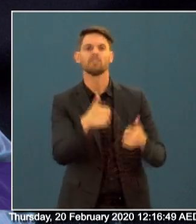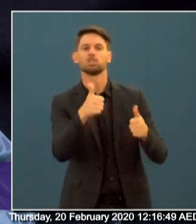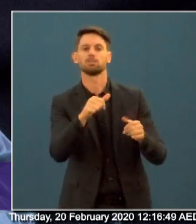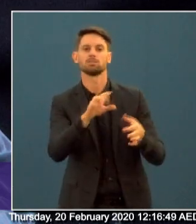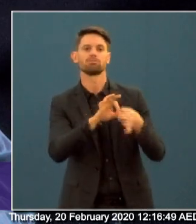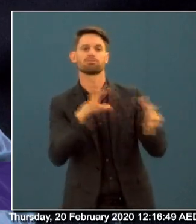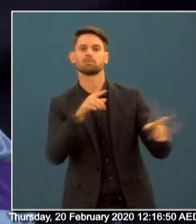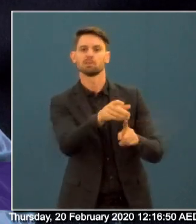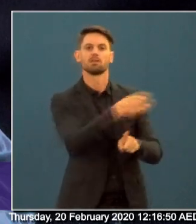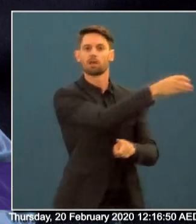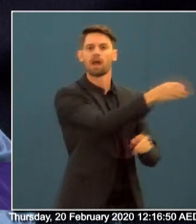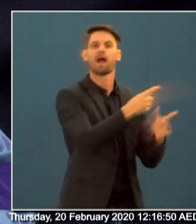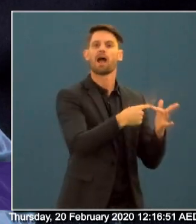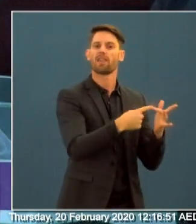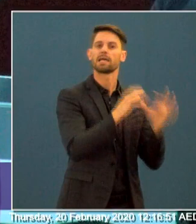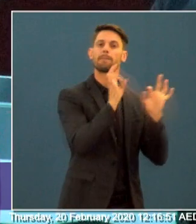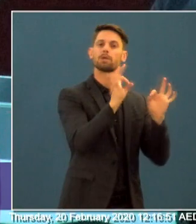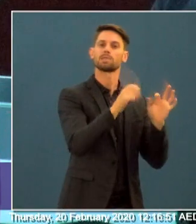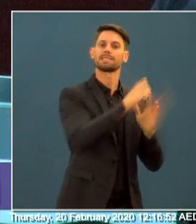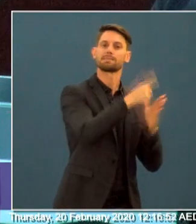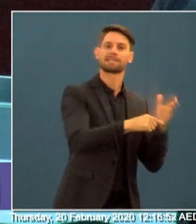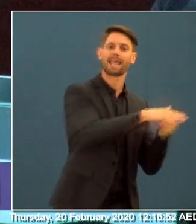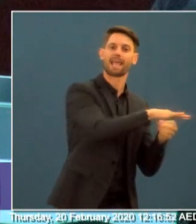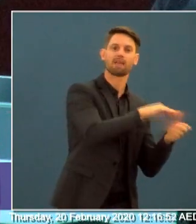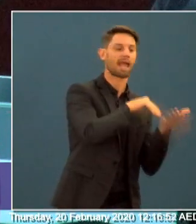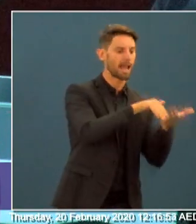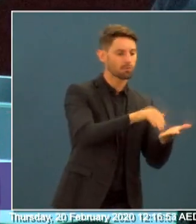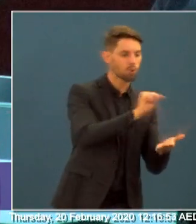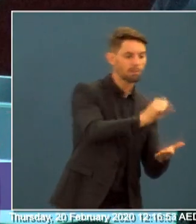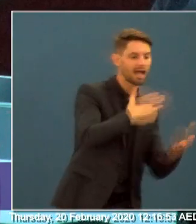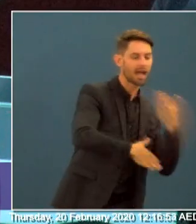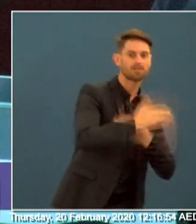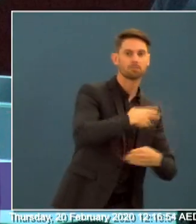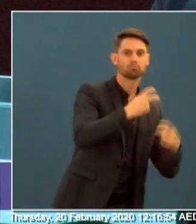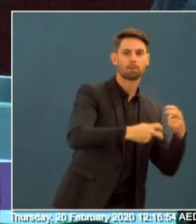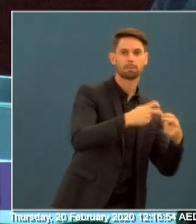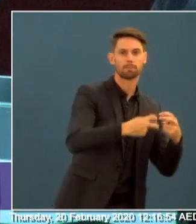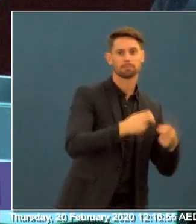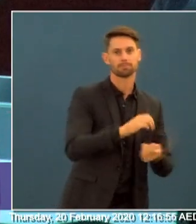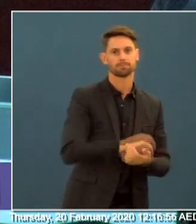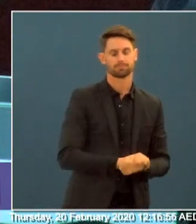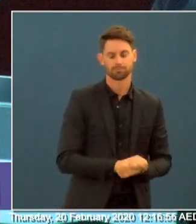So it sounds like there's a risk, unless we address diagnostic overshadowing,